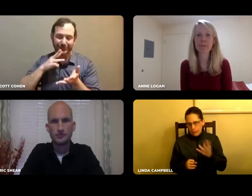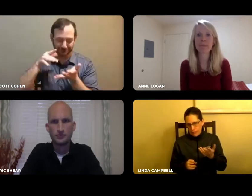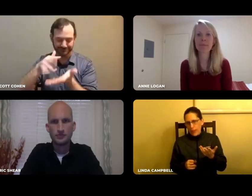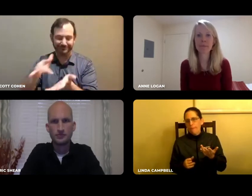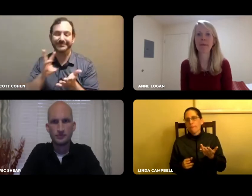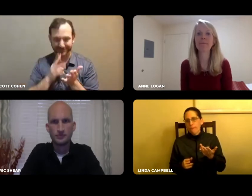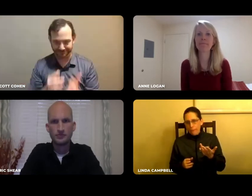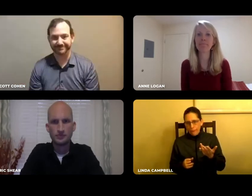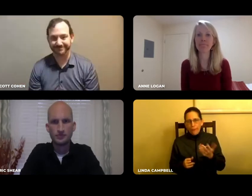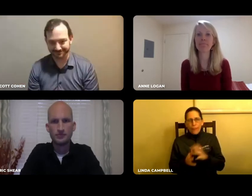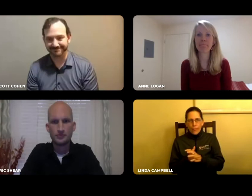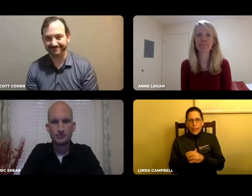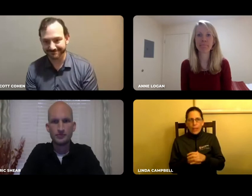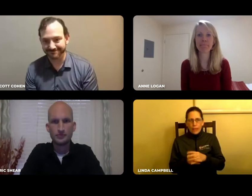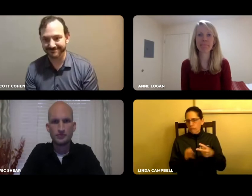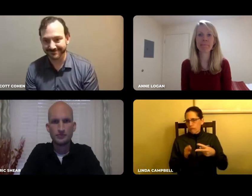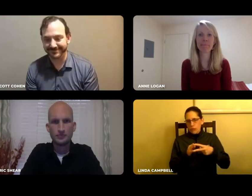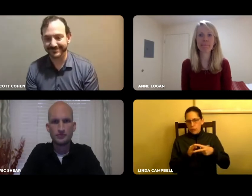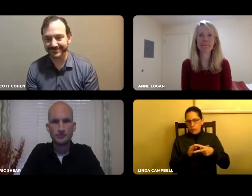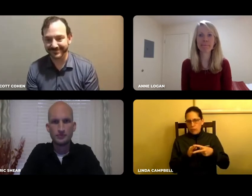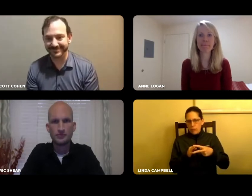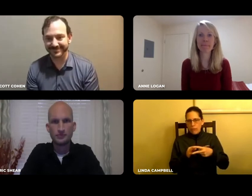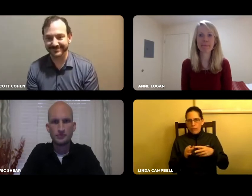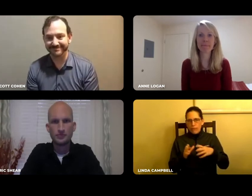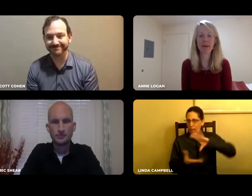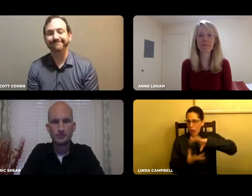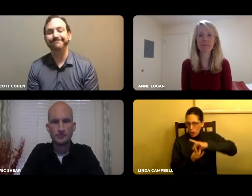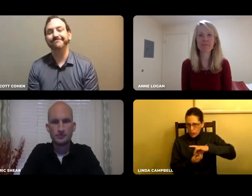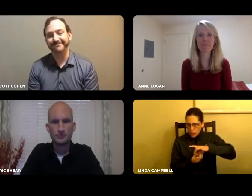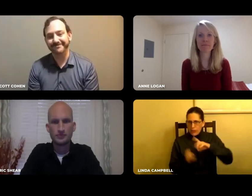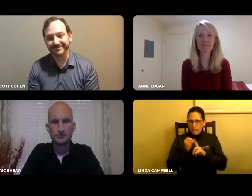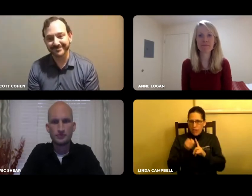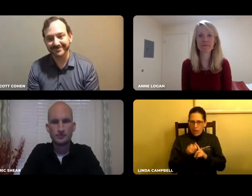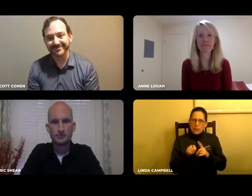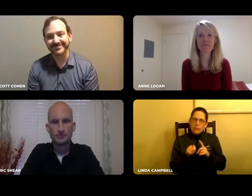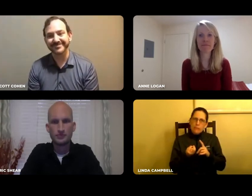Yes, specifically to water.